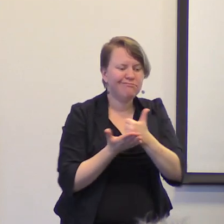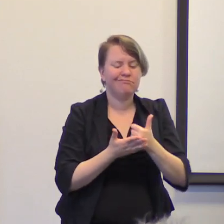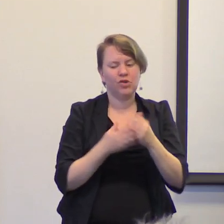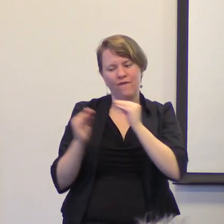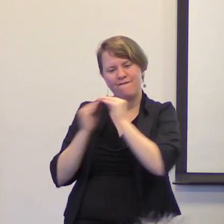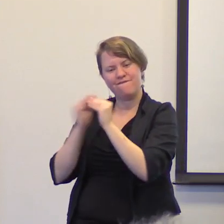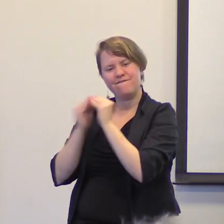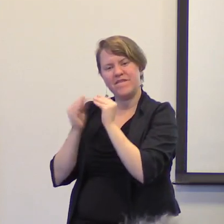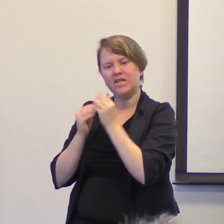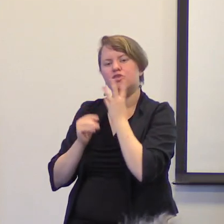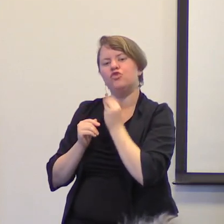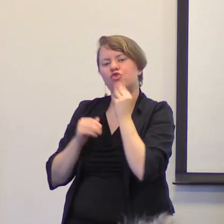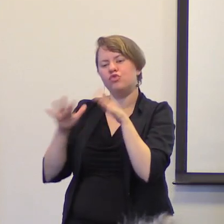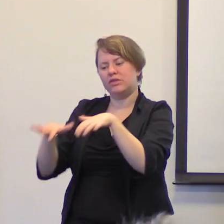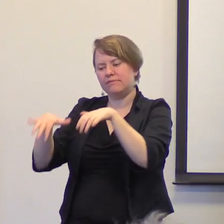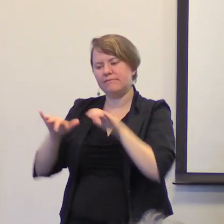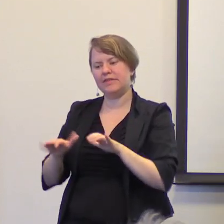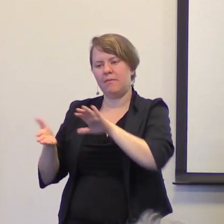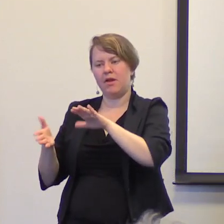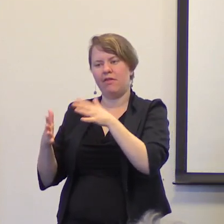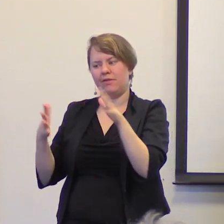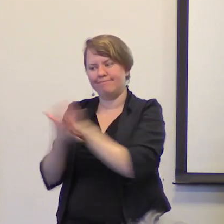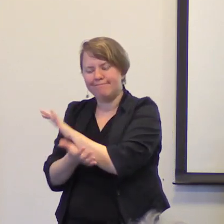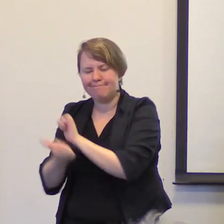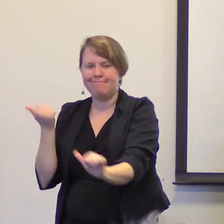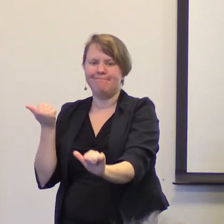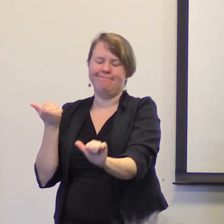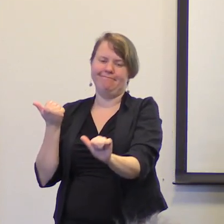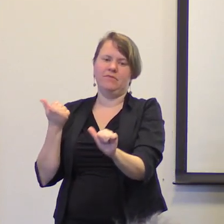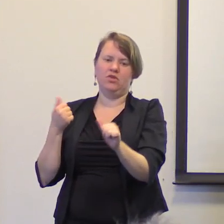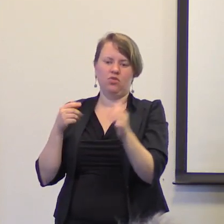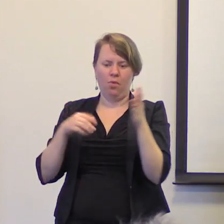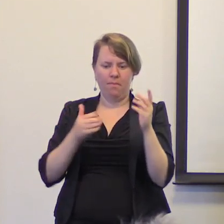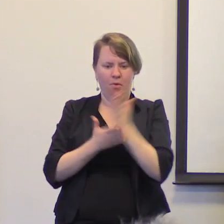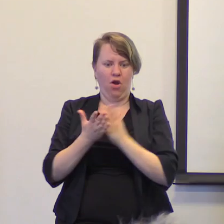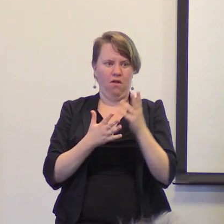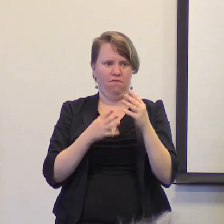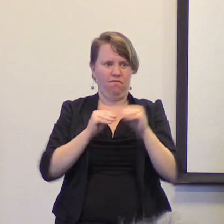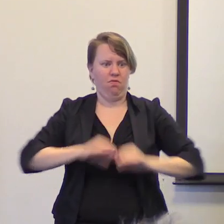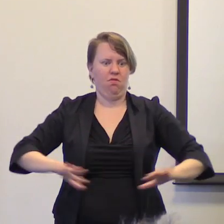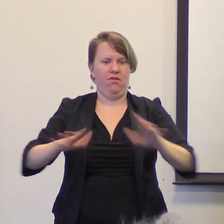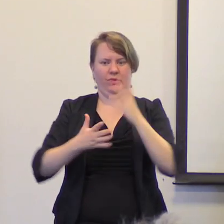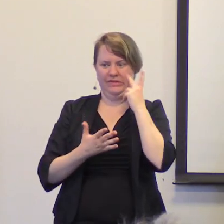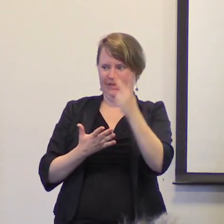that had been vandalized as part of this whole wave of intolerance that's sweeping the country.